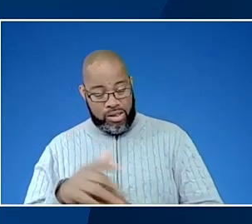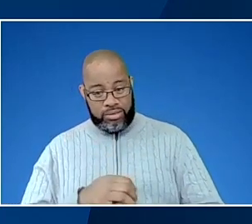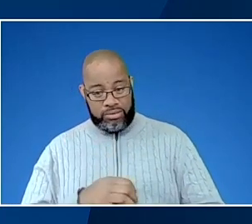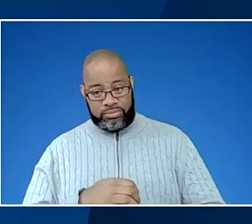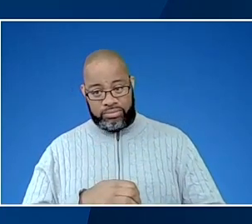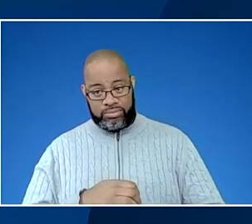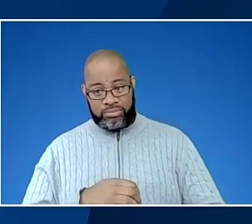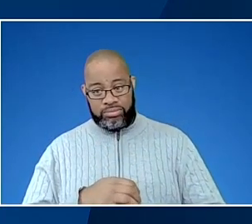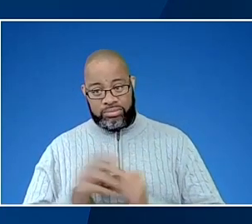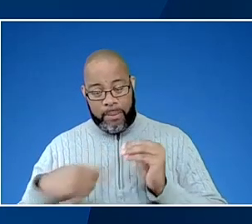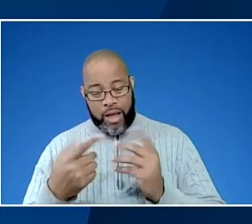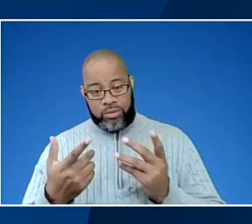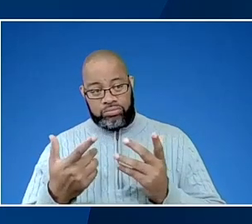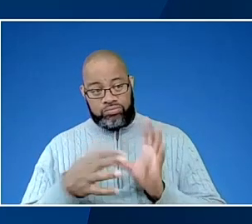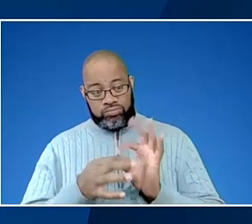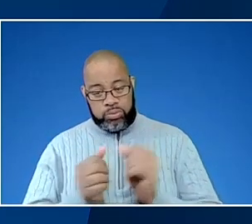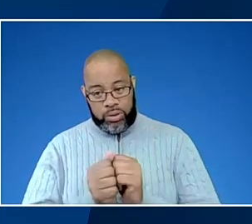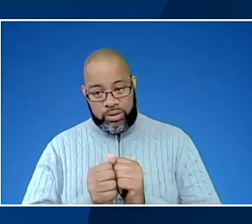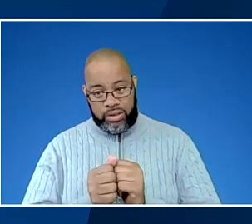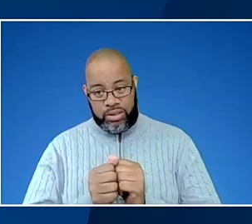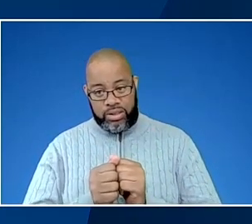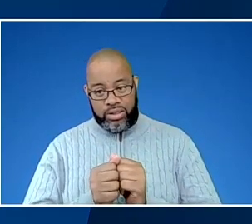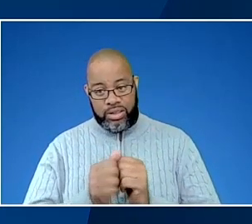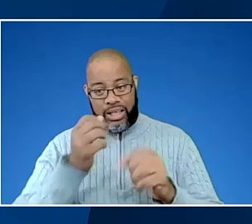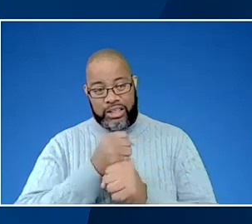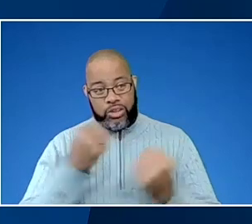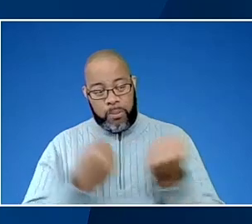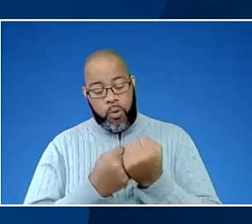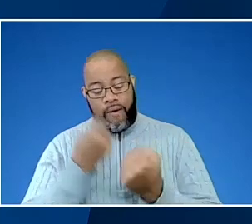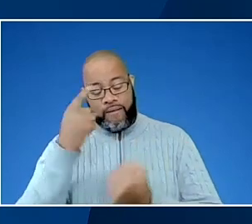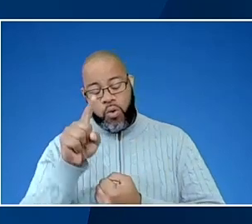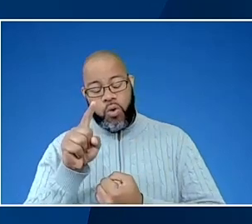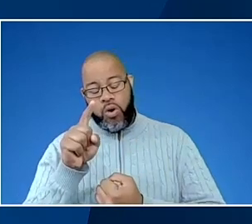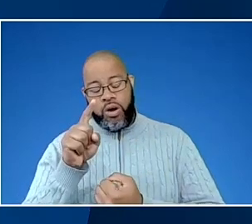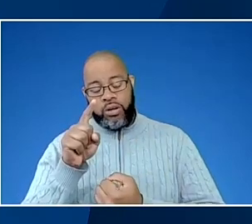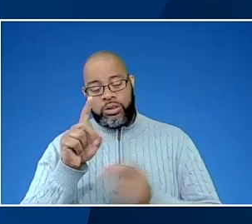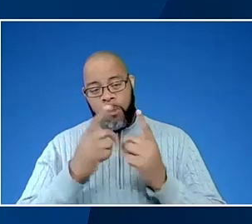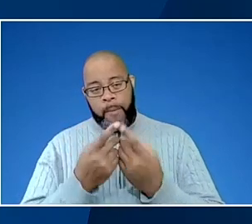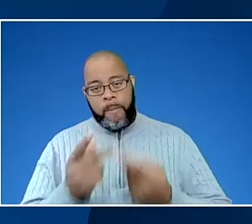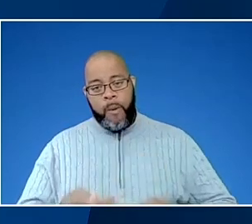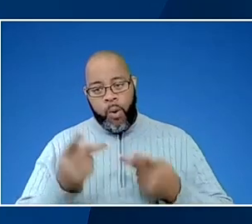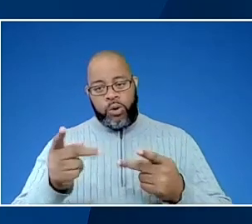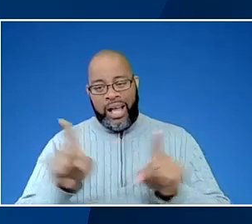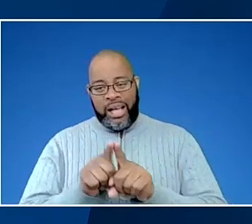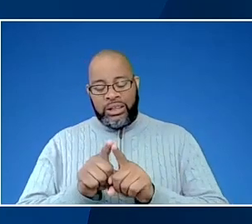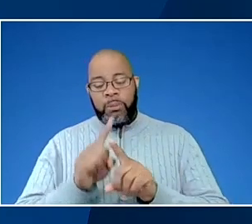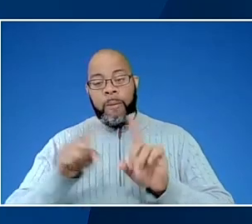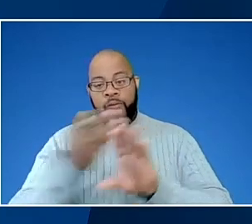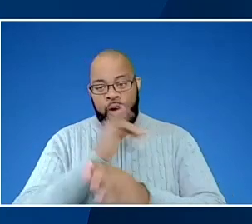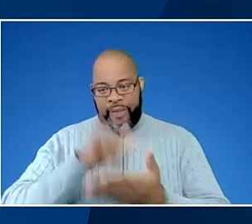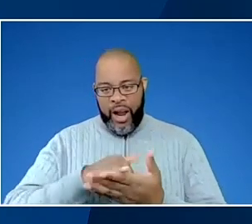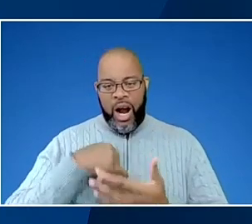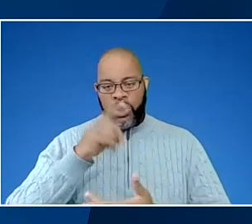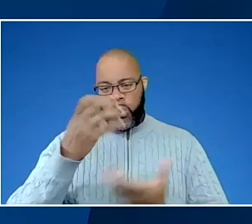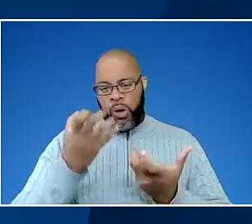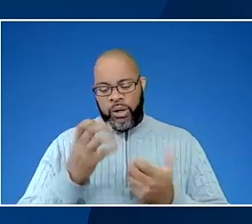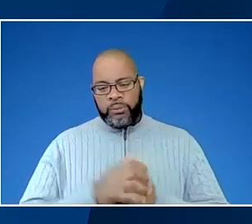around getting support for the Department's proposal as it is. But before I do that, I do want to go to Emalyn just to see if